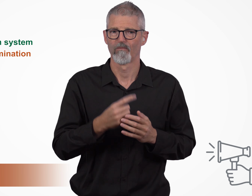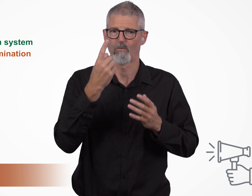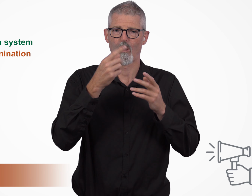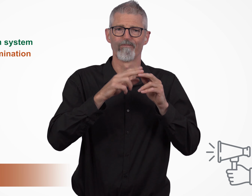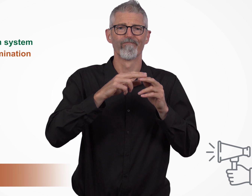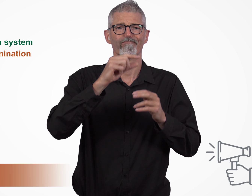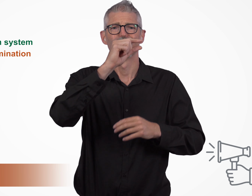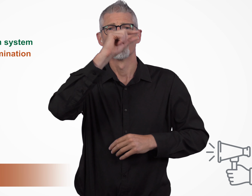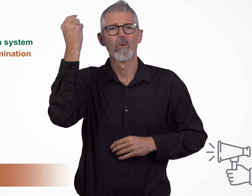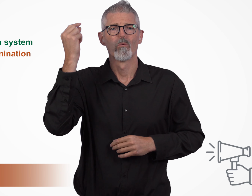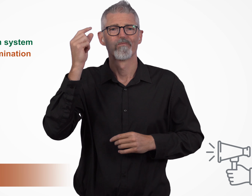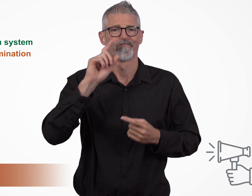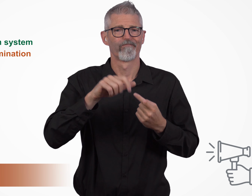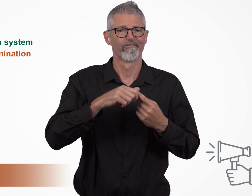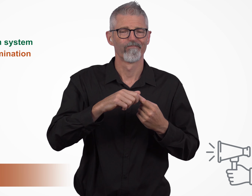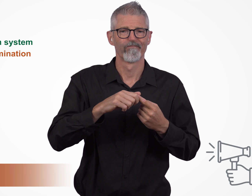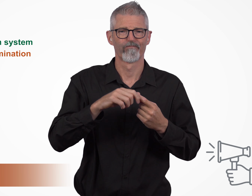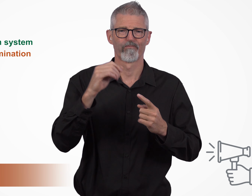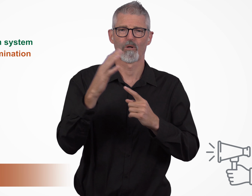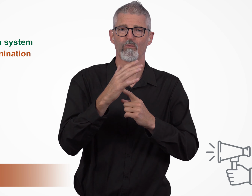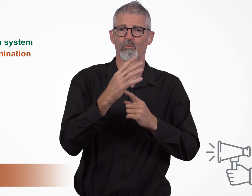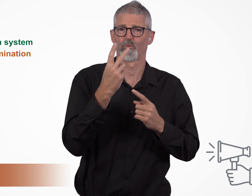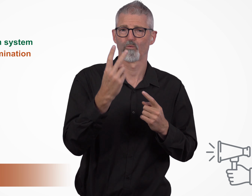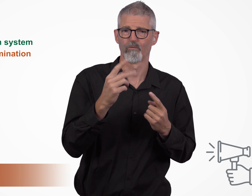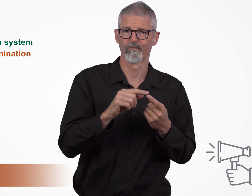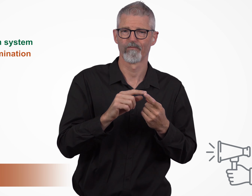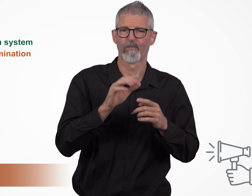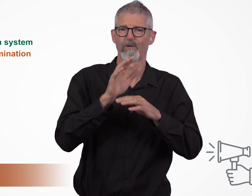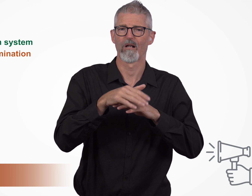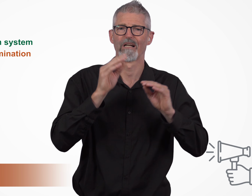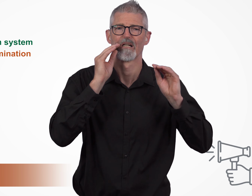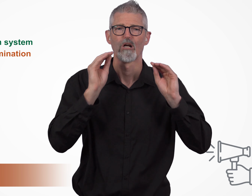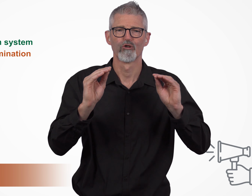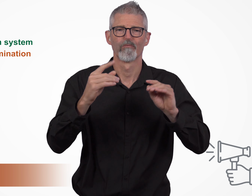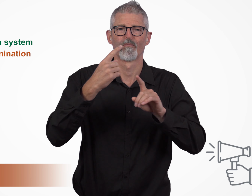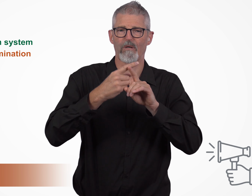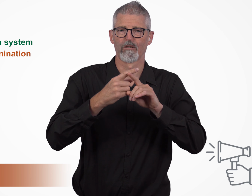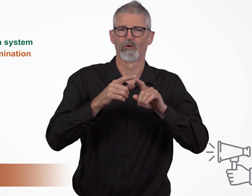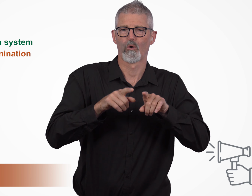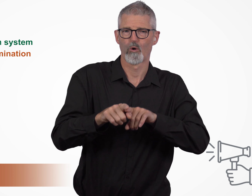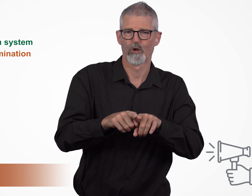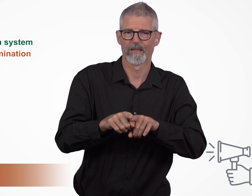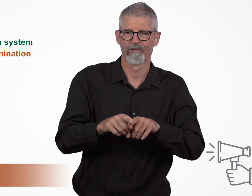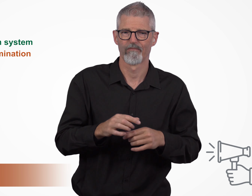Priority 2- Education and Learning,